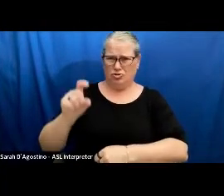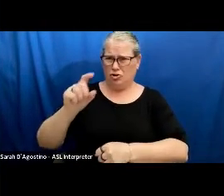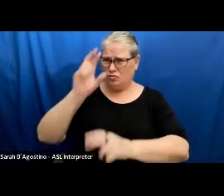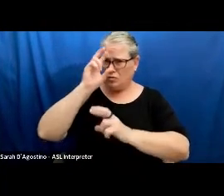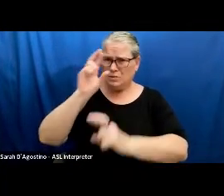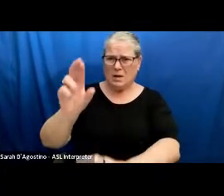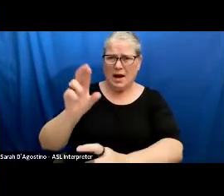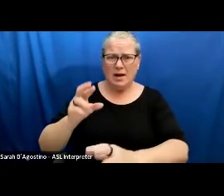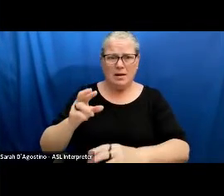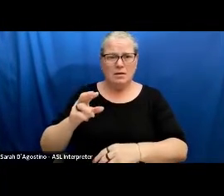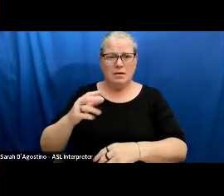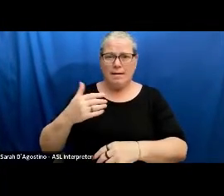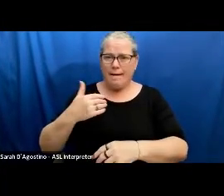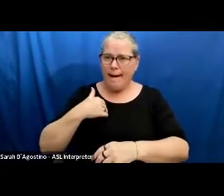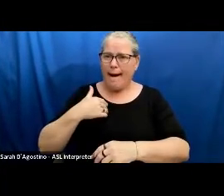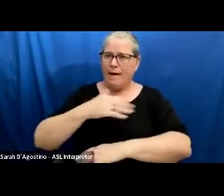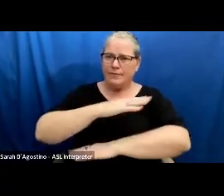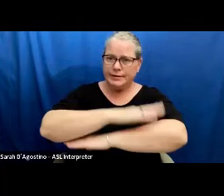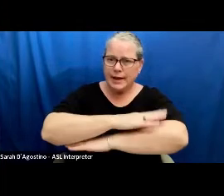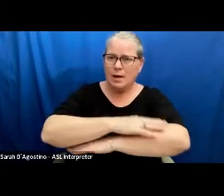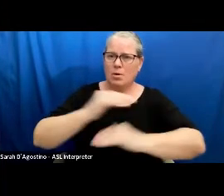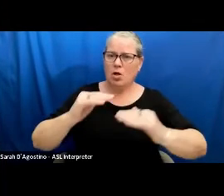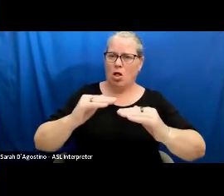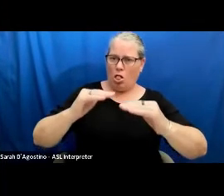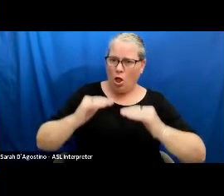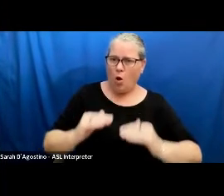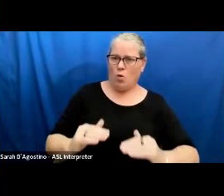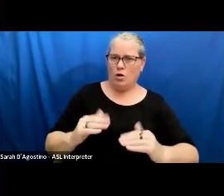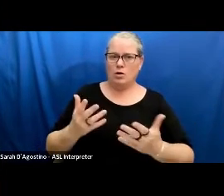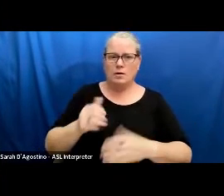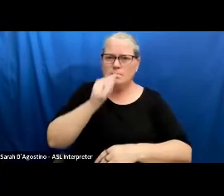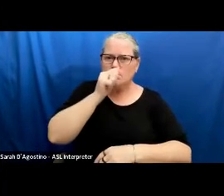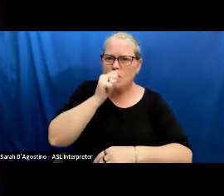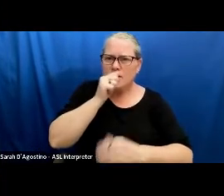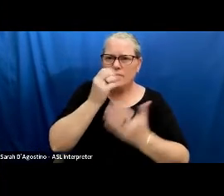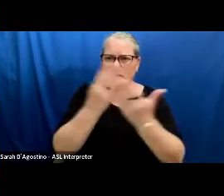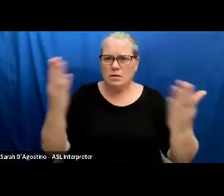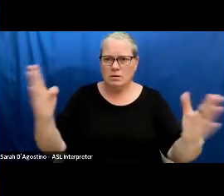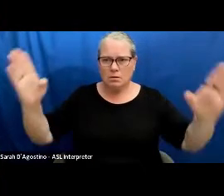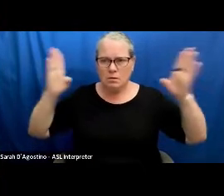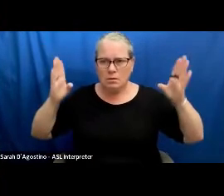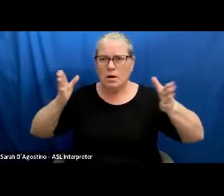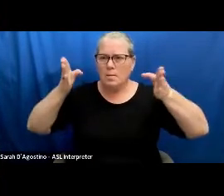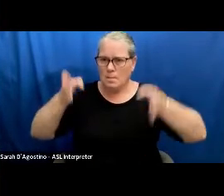table in a private area for someone using a wheelchair a friend of mine had a very hard